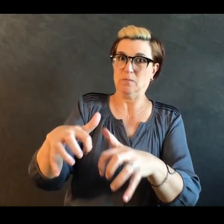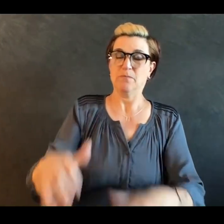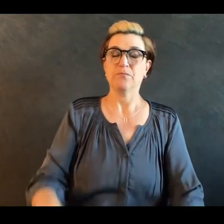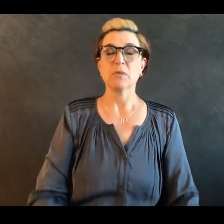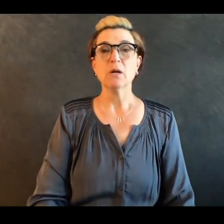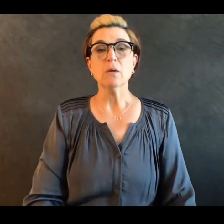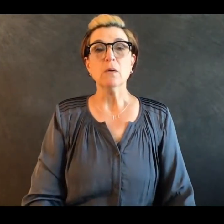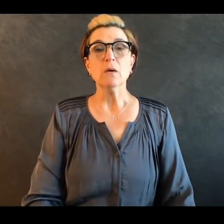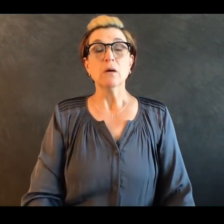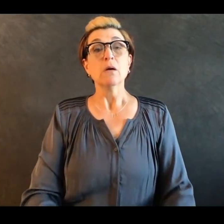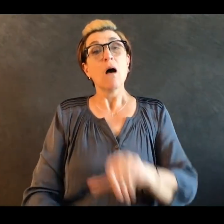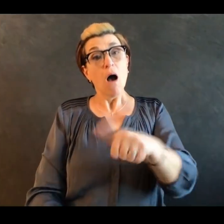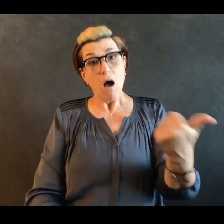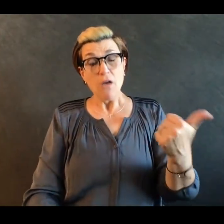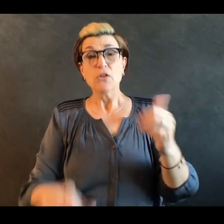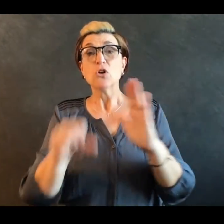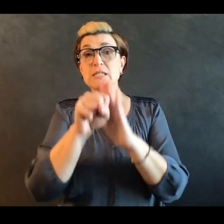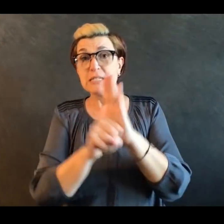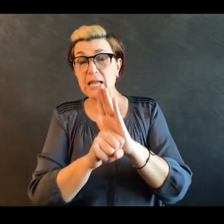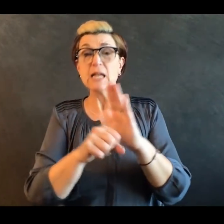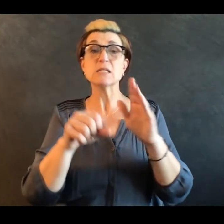related to individual occurrences I will just